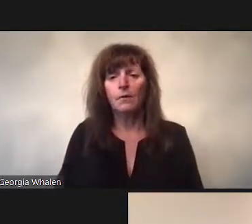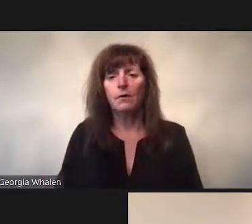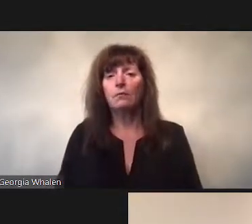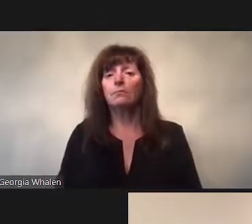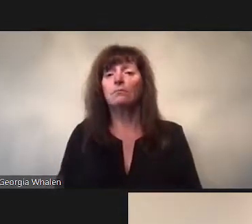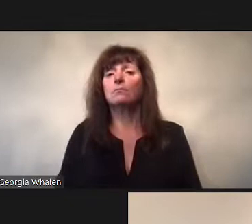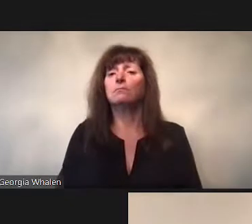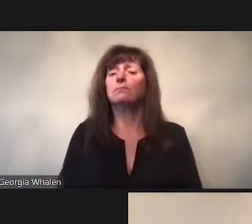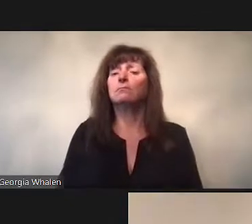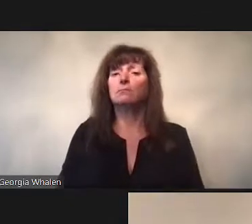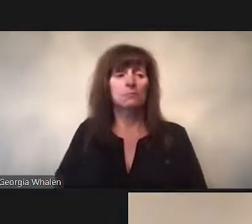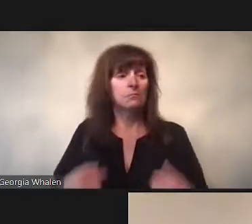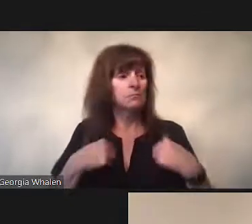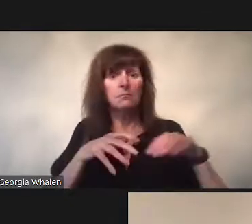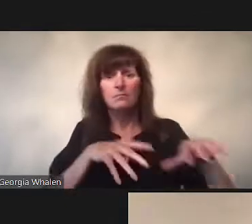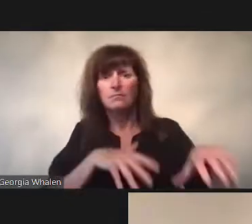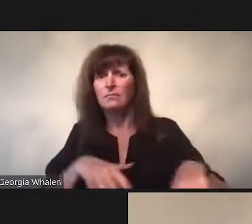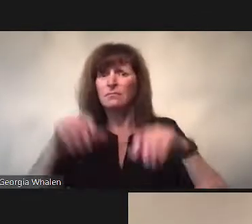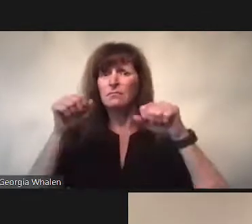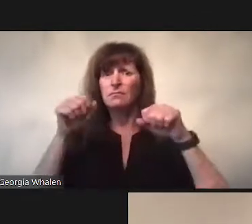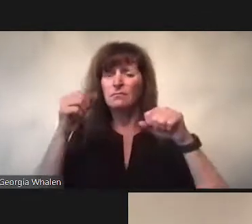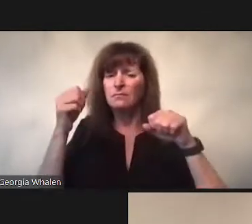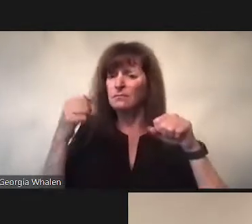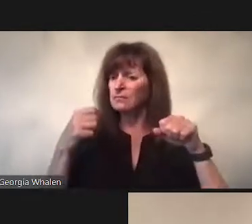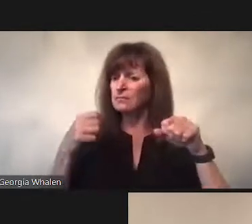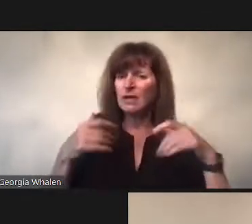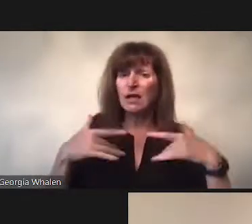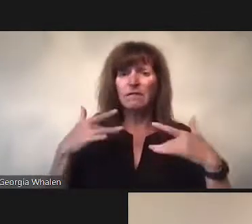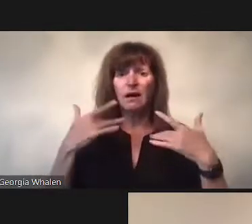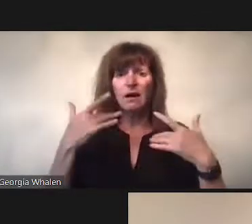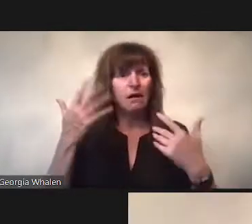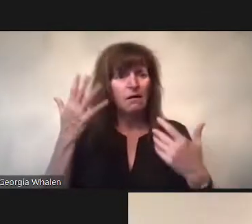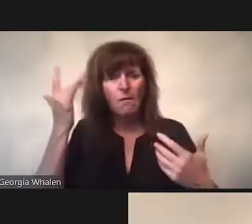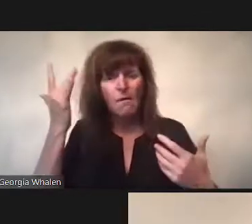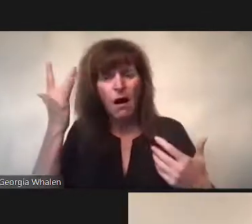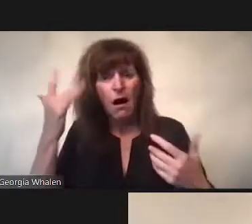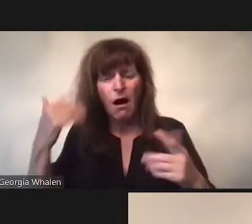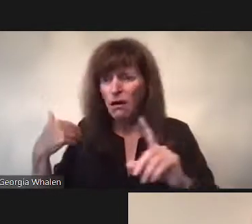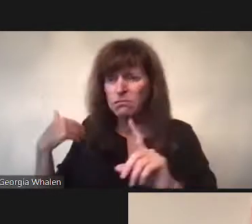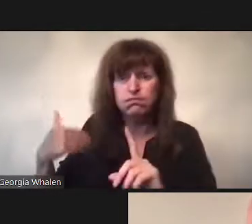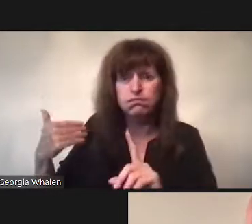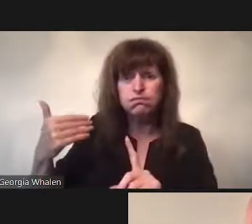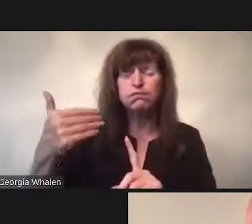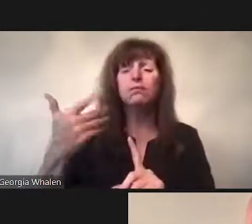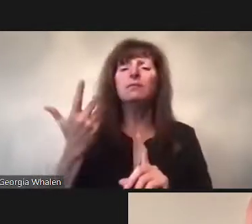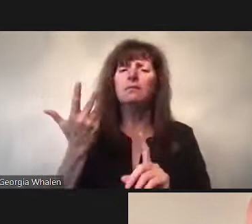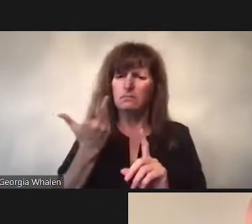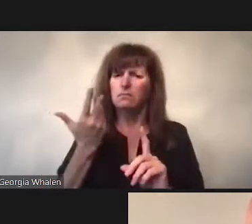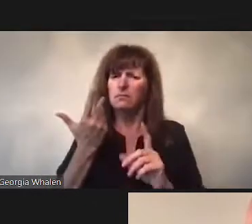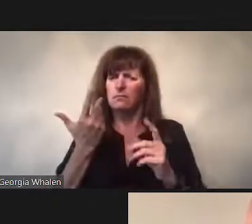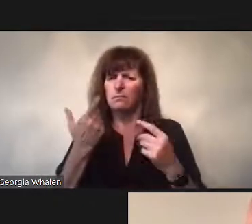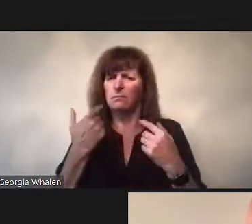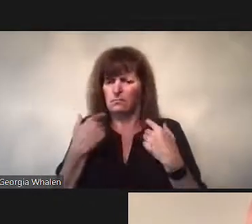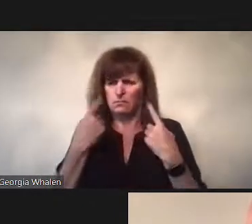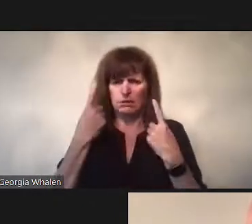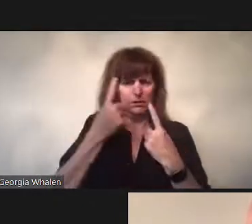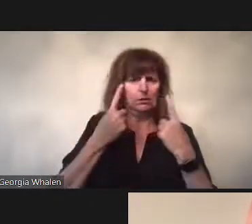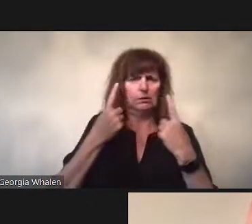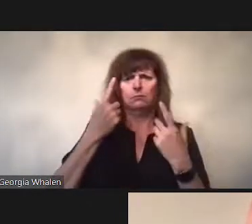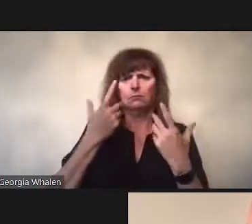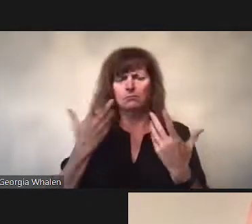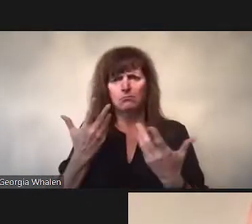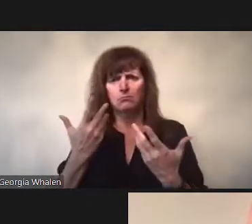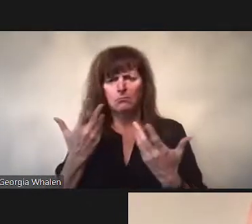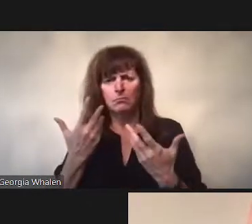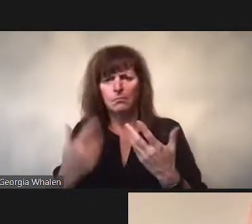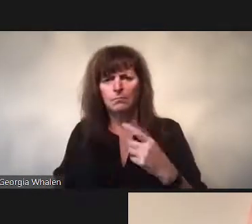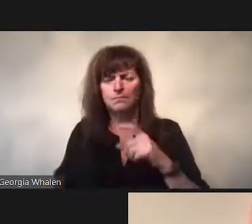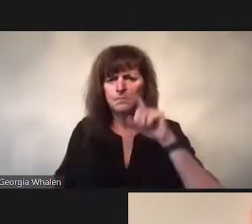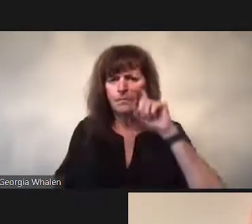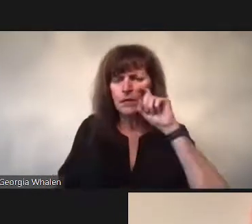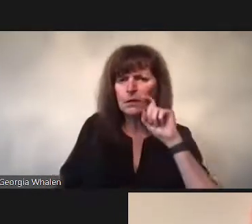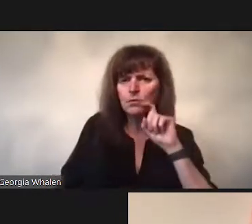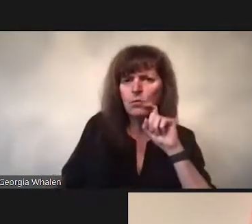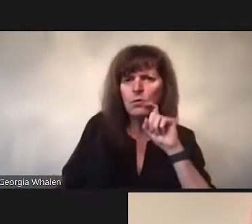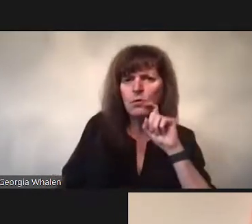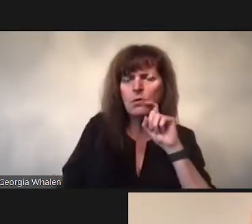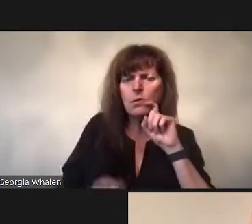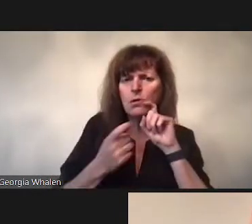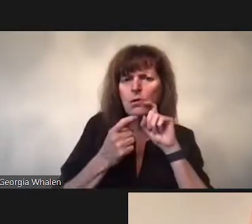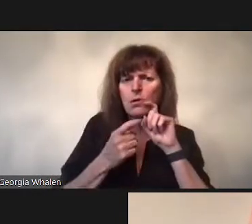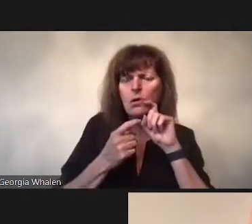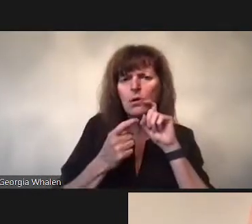I want to start off the conversation by asking a question.